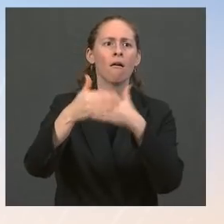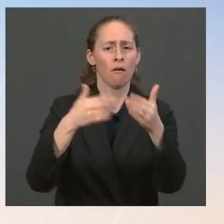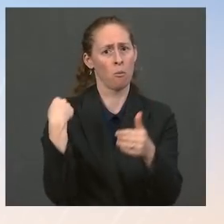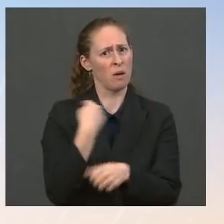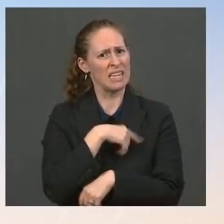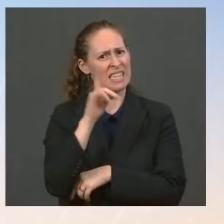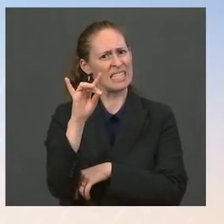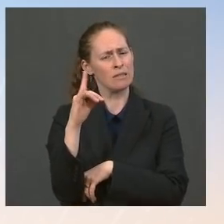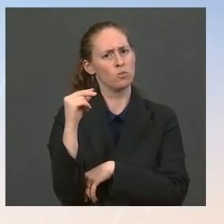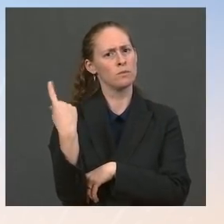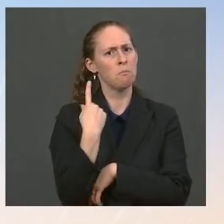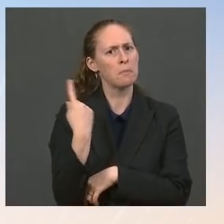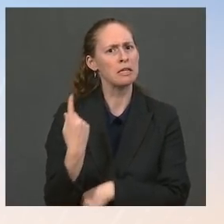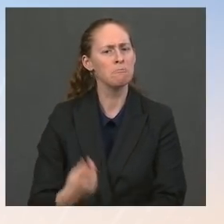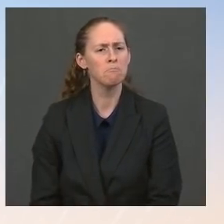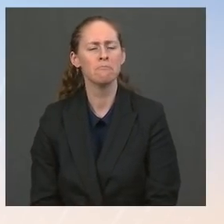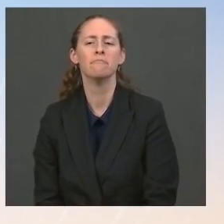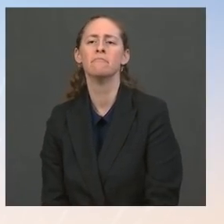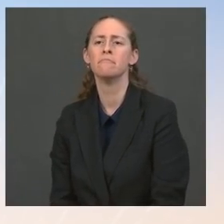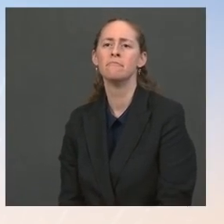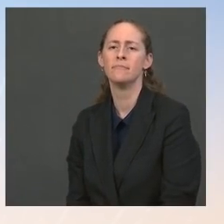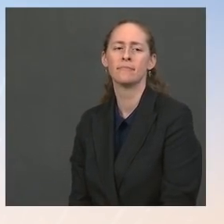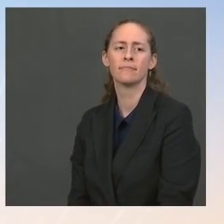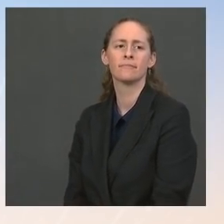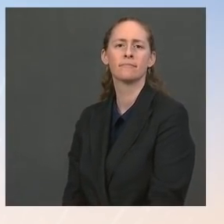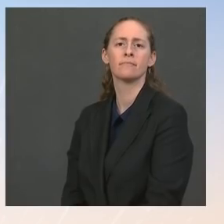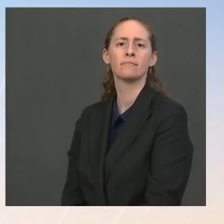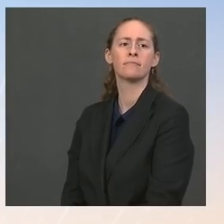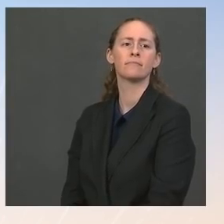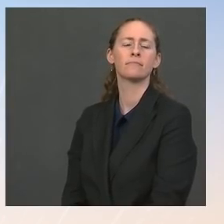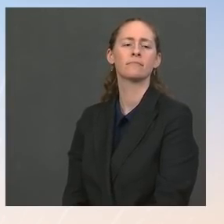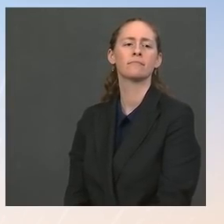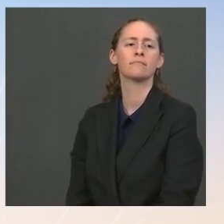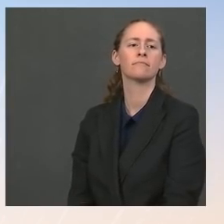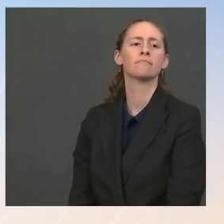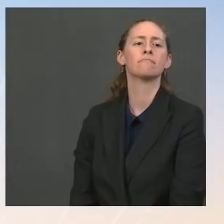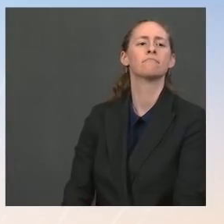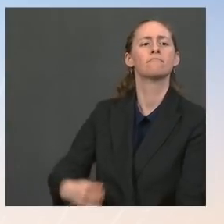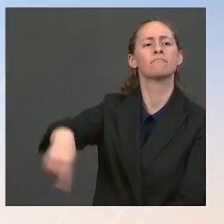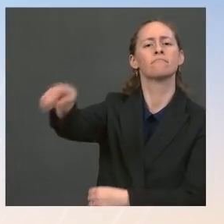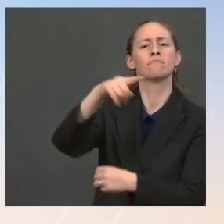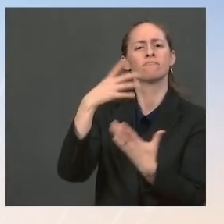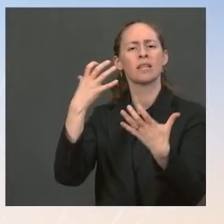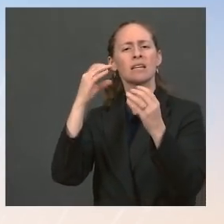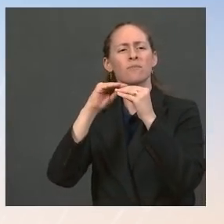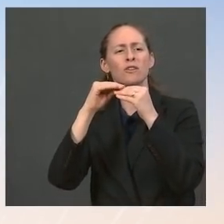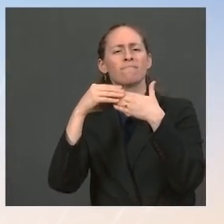The Press: Some Democrats have wanted you to be more lenient on the asylum claims because of the earthquake that Haiti went through.